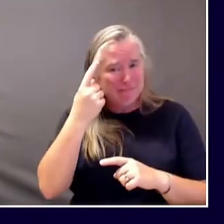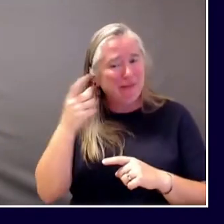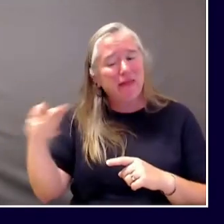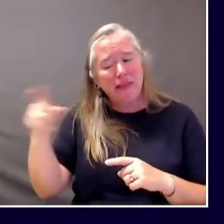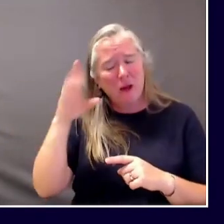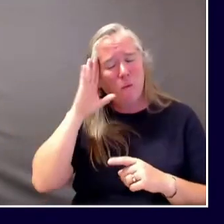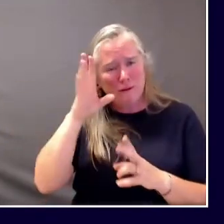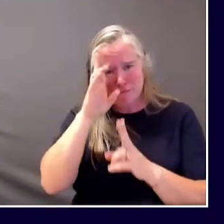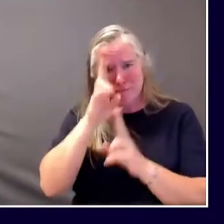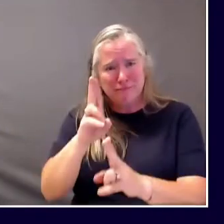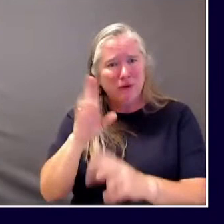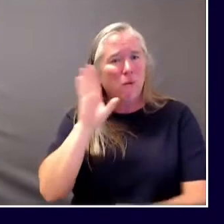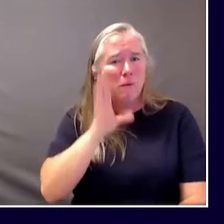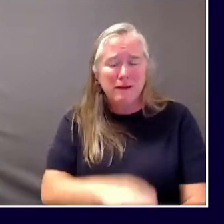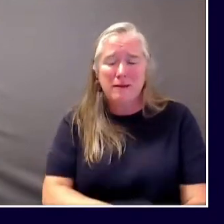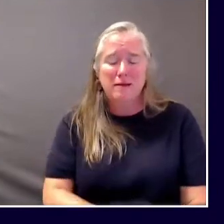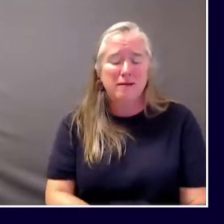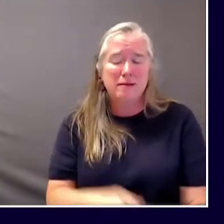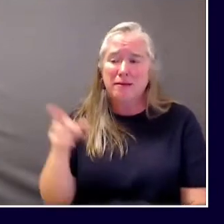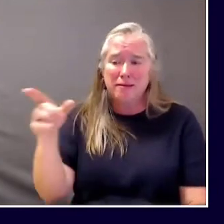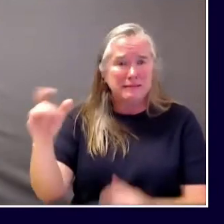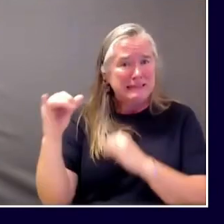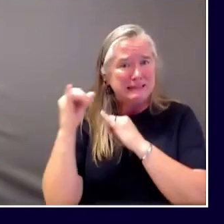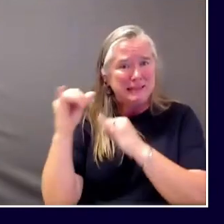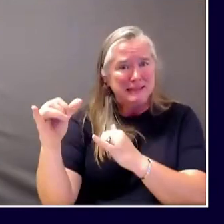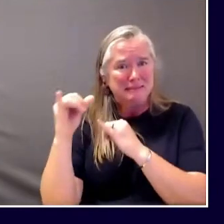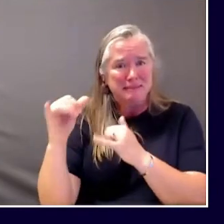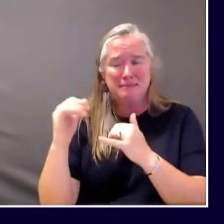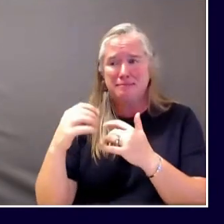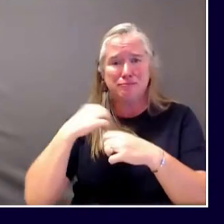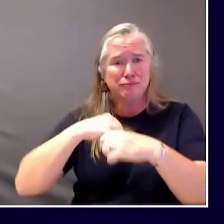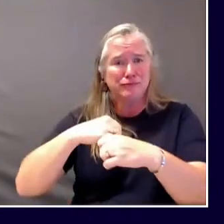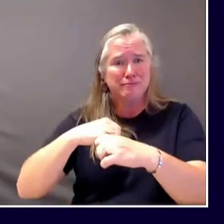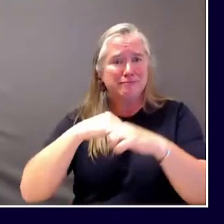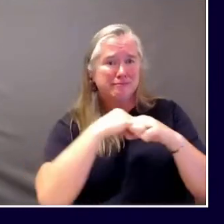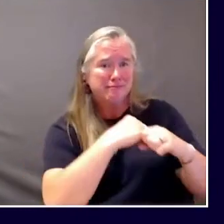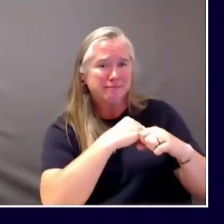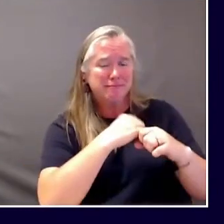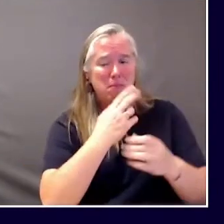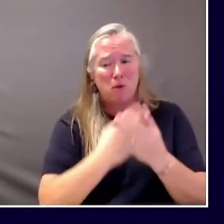environment under the same